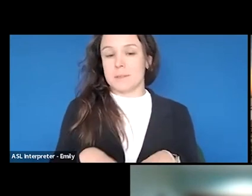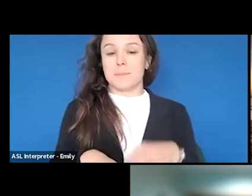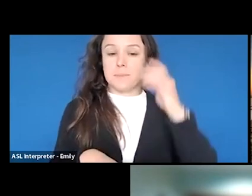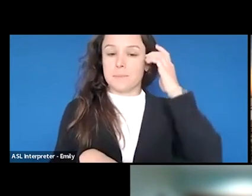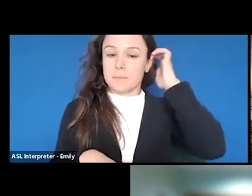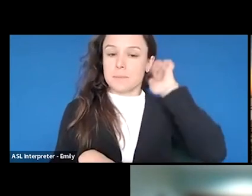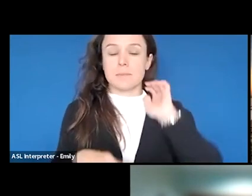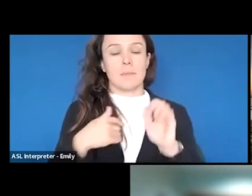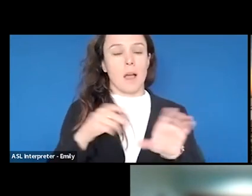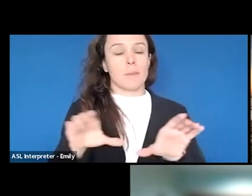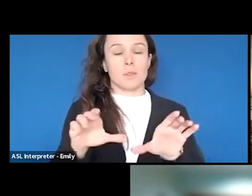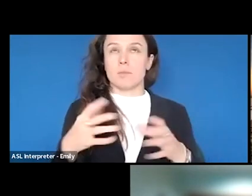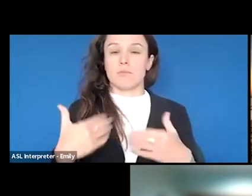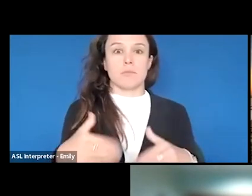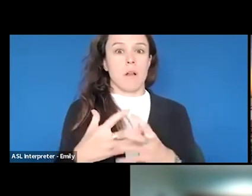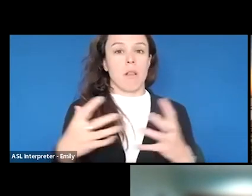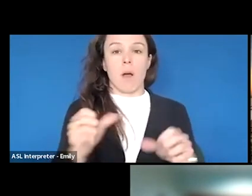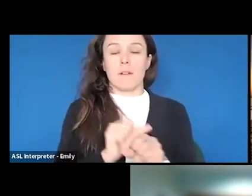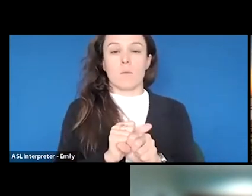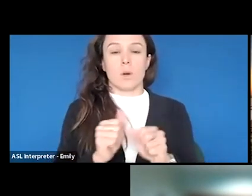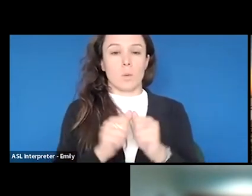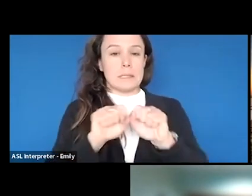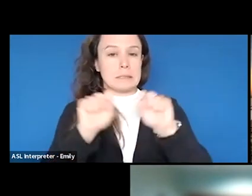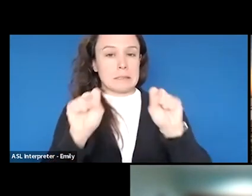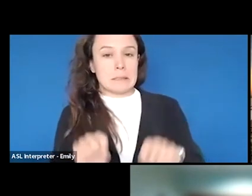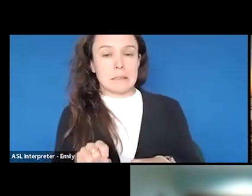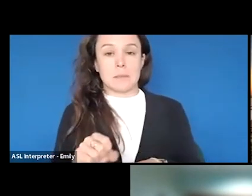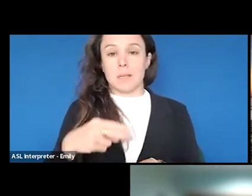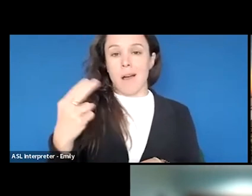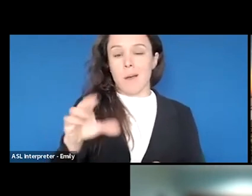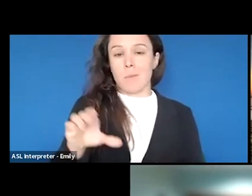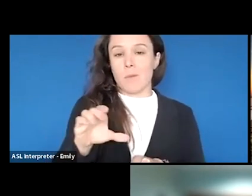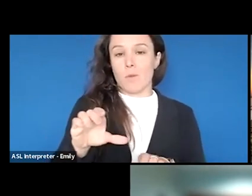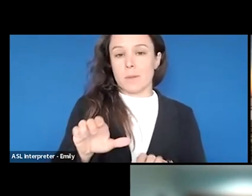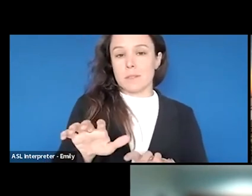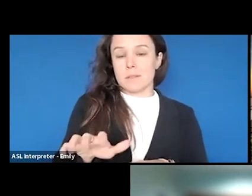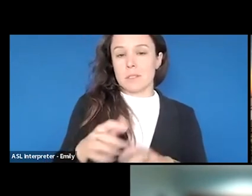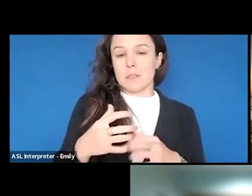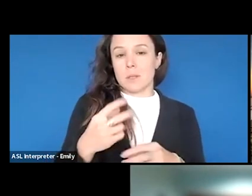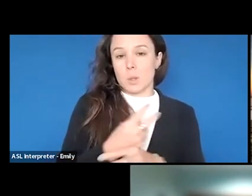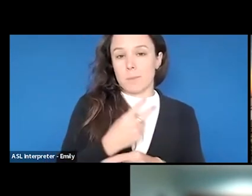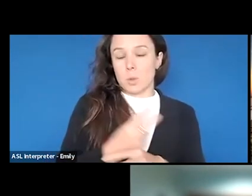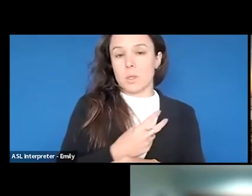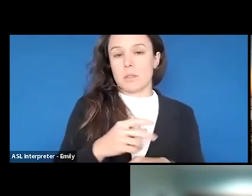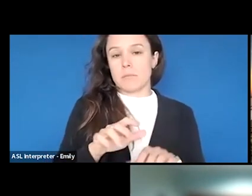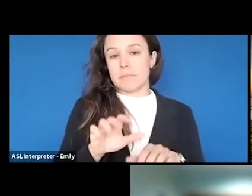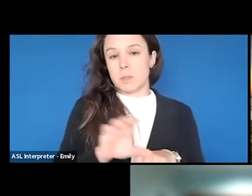I've been doing a lot of work in systems like high-performance computing for some 30 years